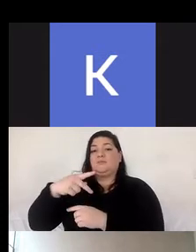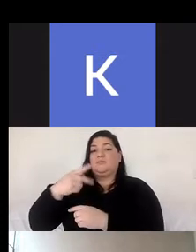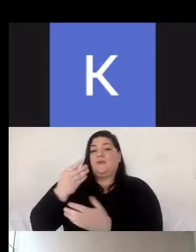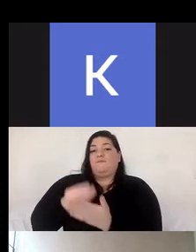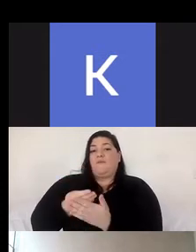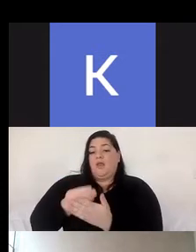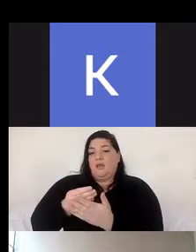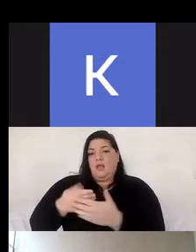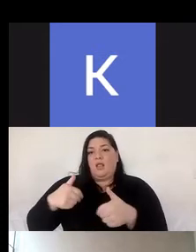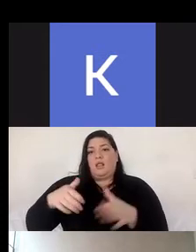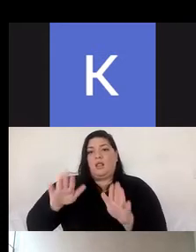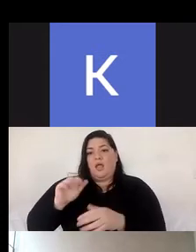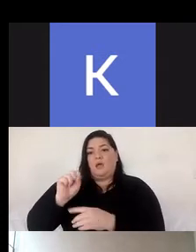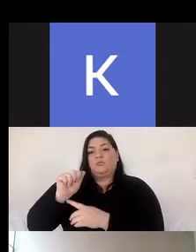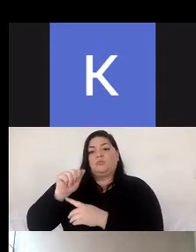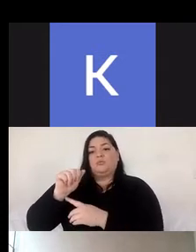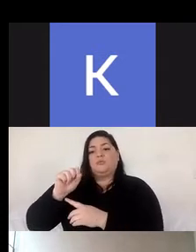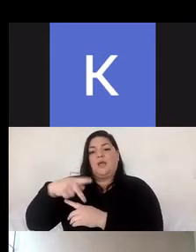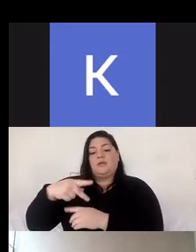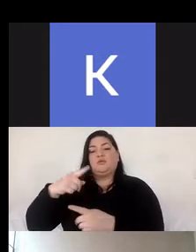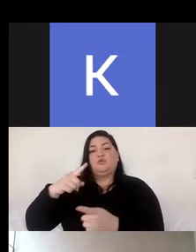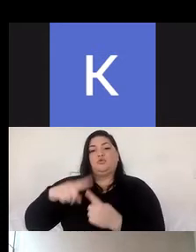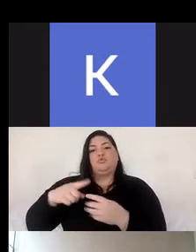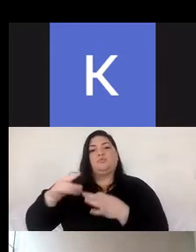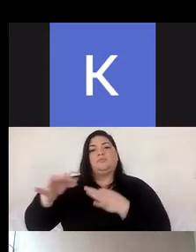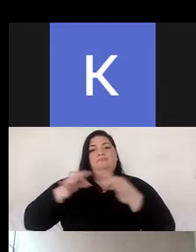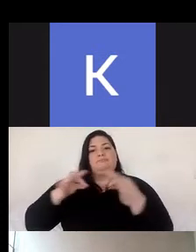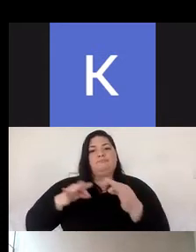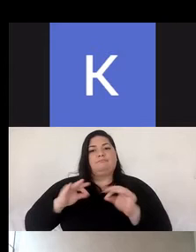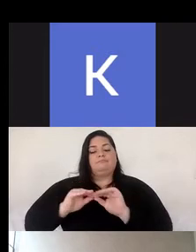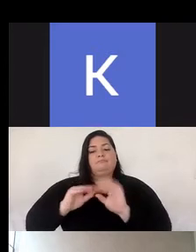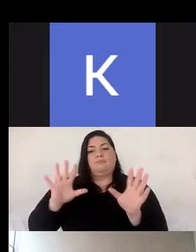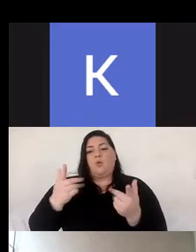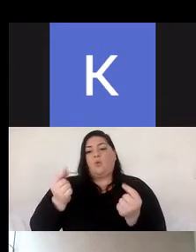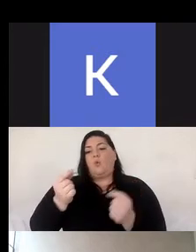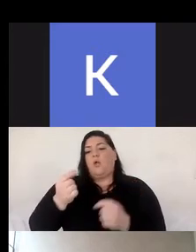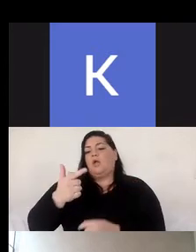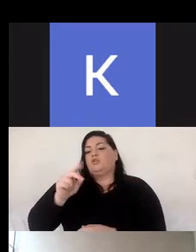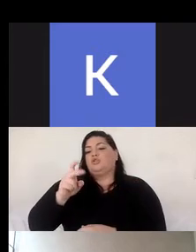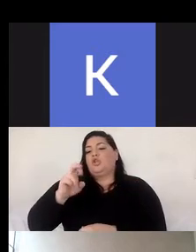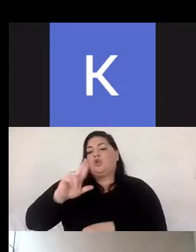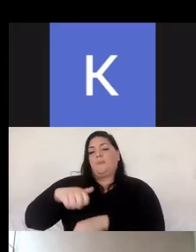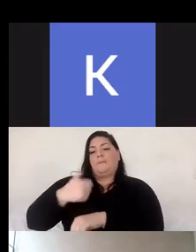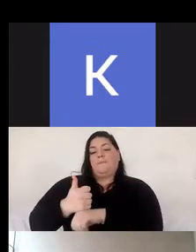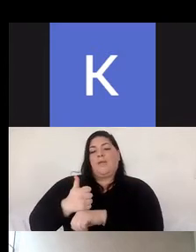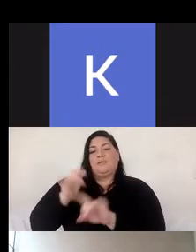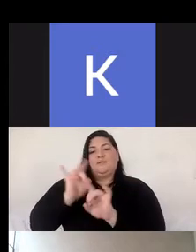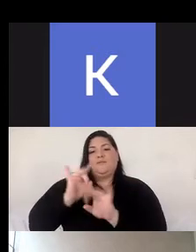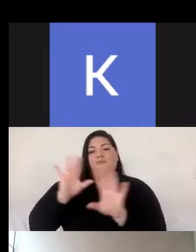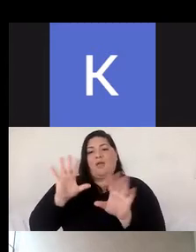Sakhi to expand its understanding of what gender-based violence entails in the South Asian context